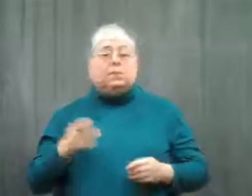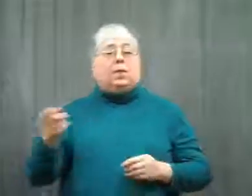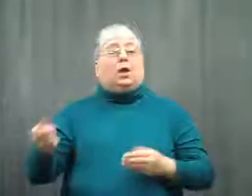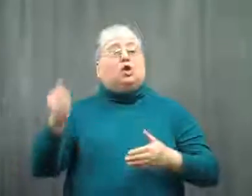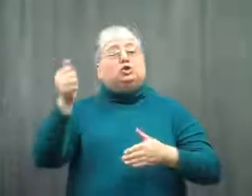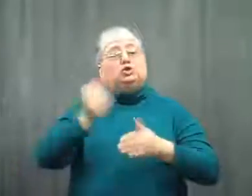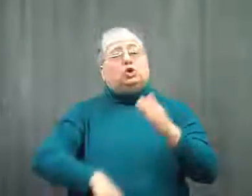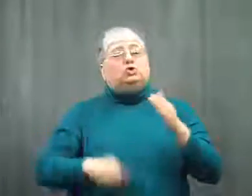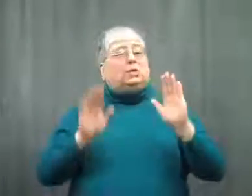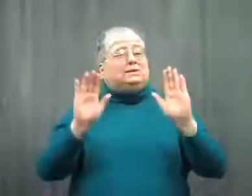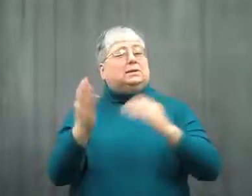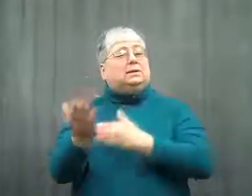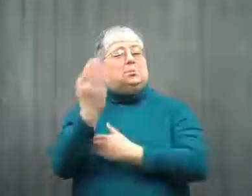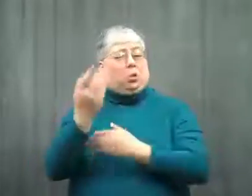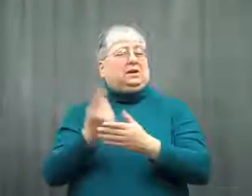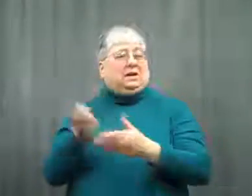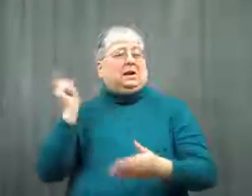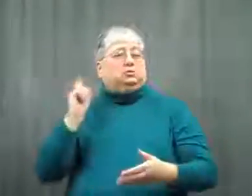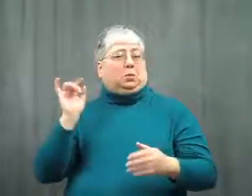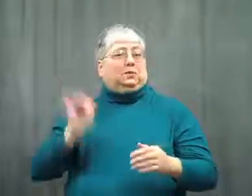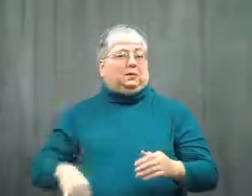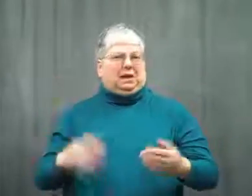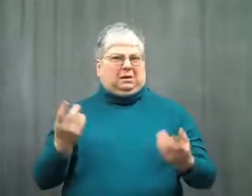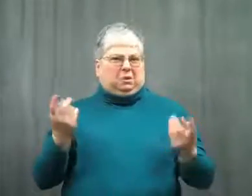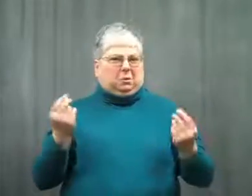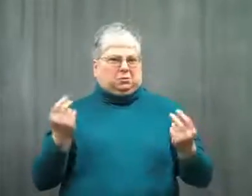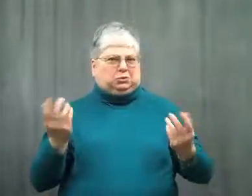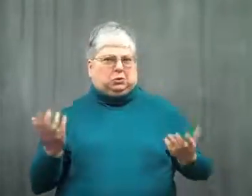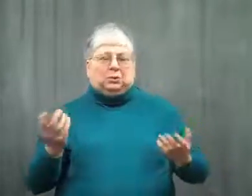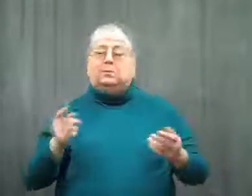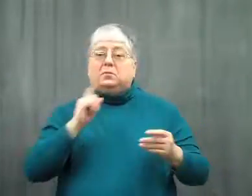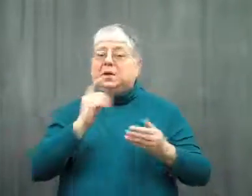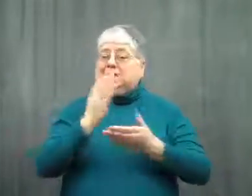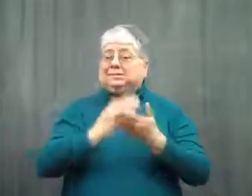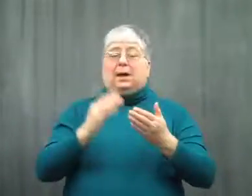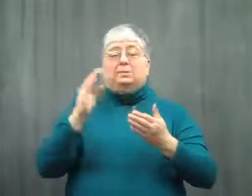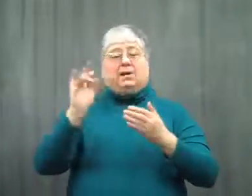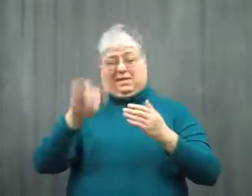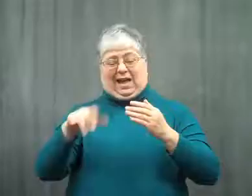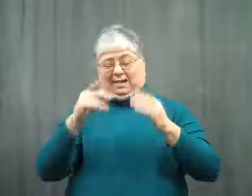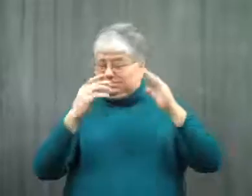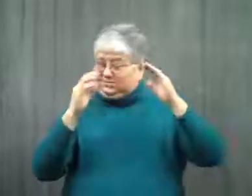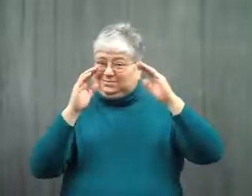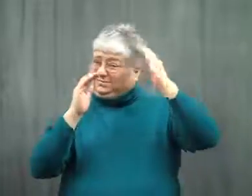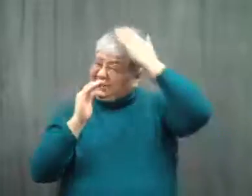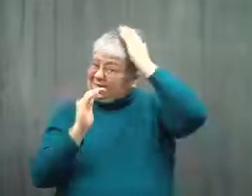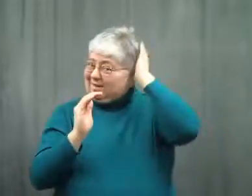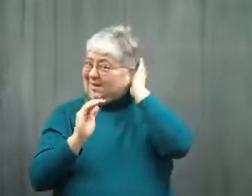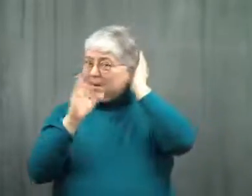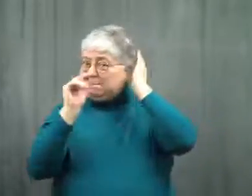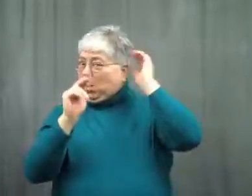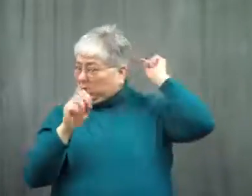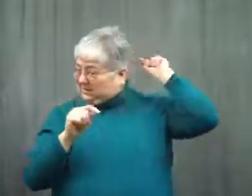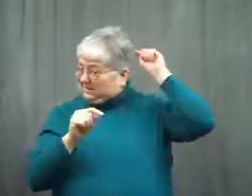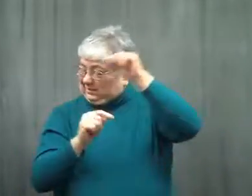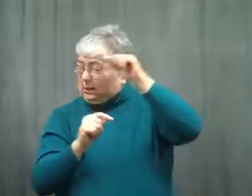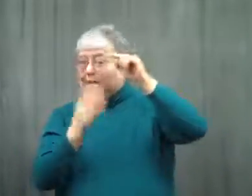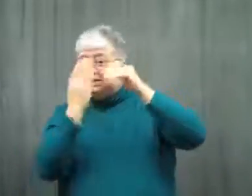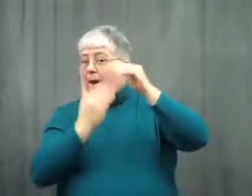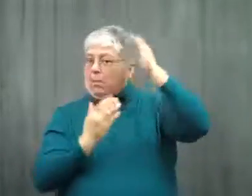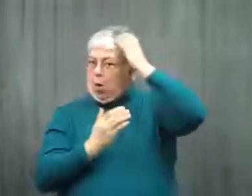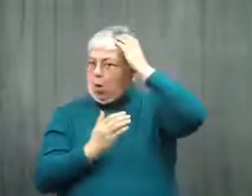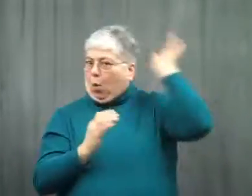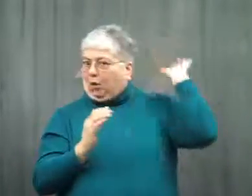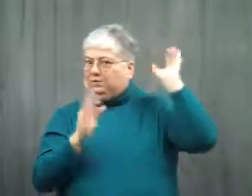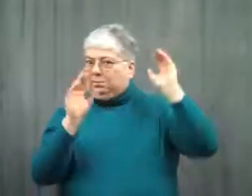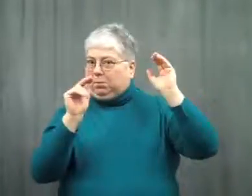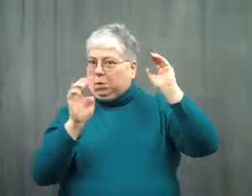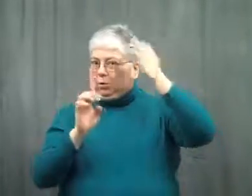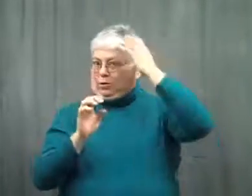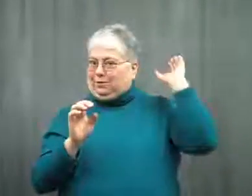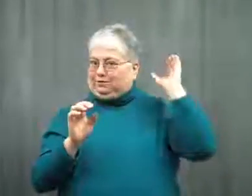A portion of her skull was removed in surgery on Sunday morning.